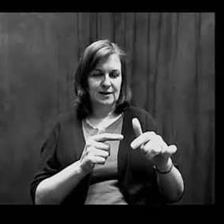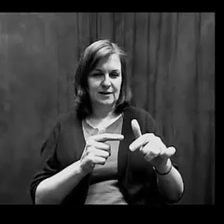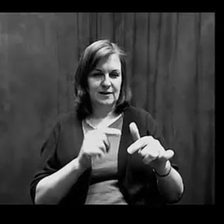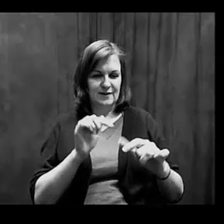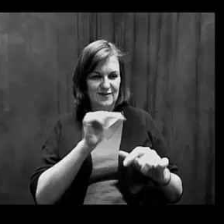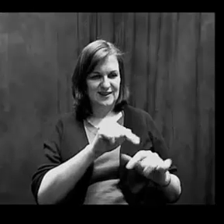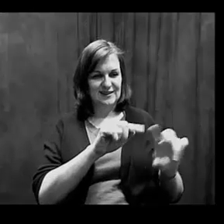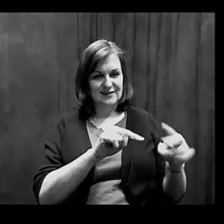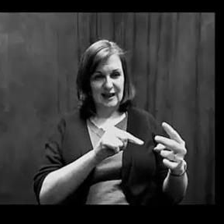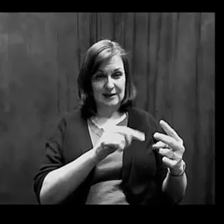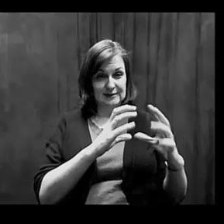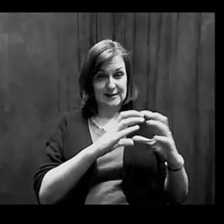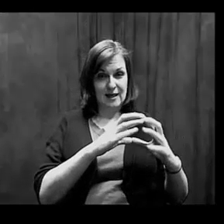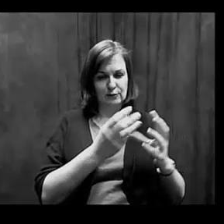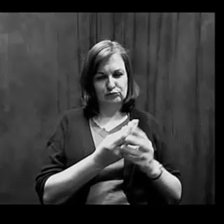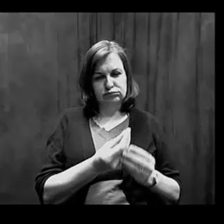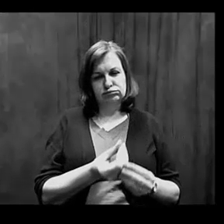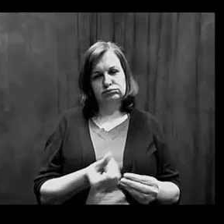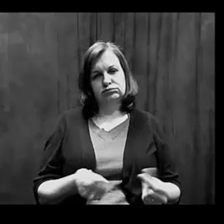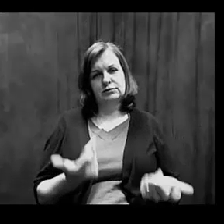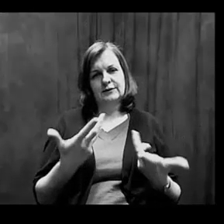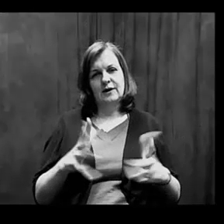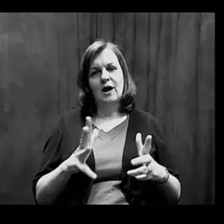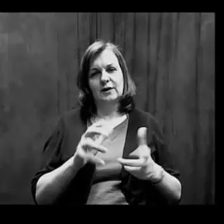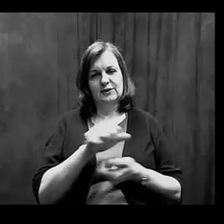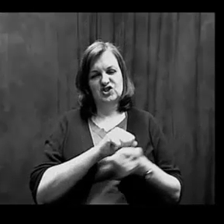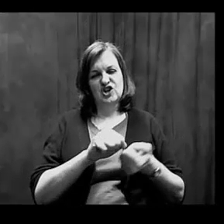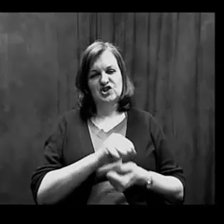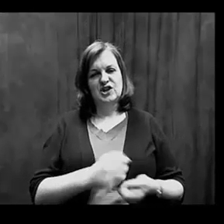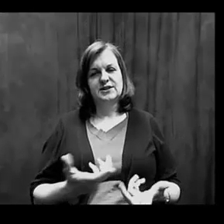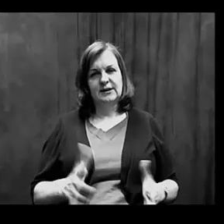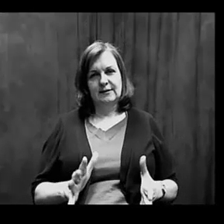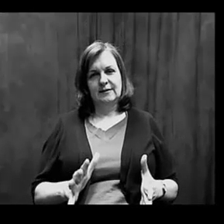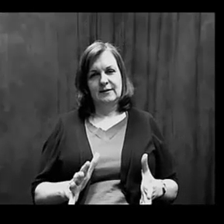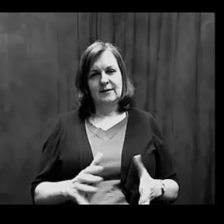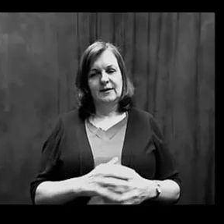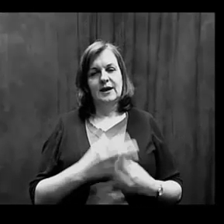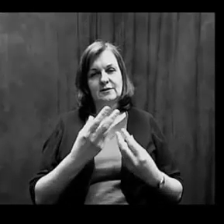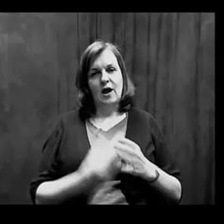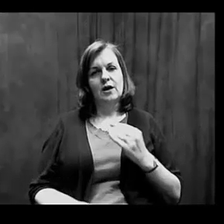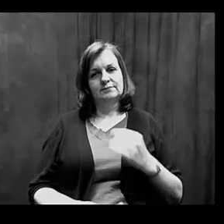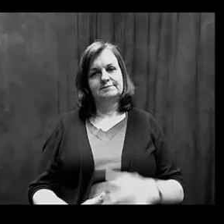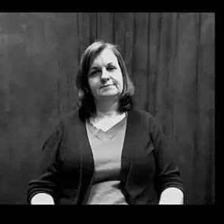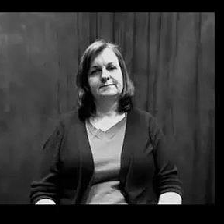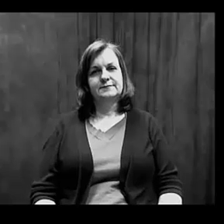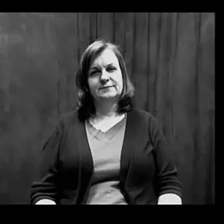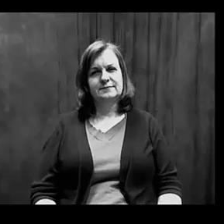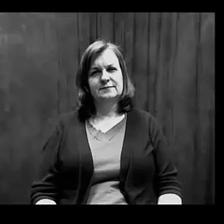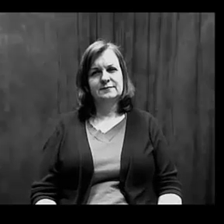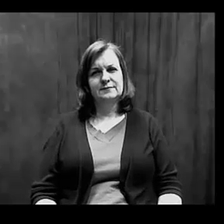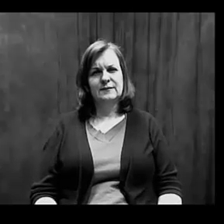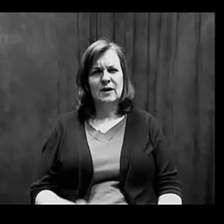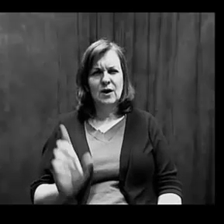we just totally engulf and digest that cell so that its totally gone